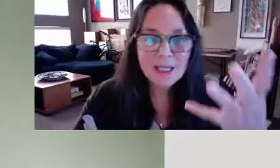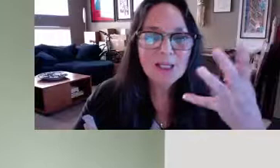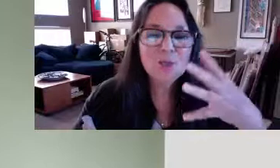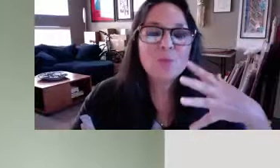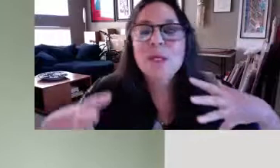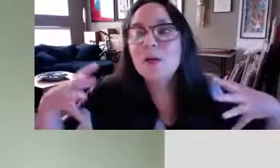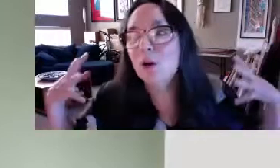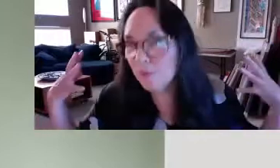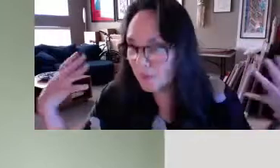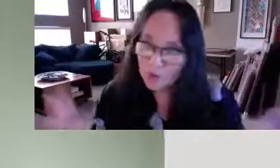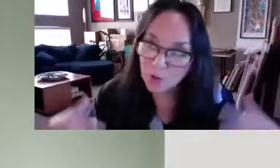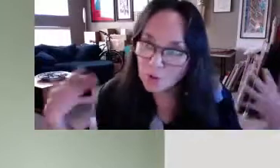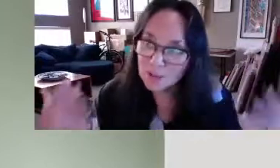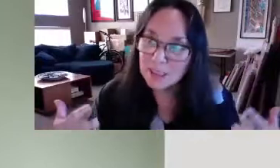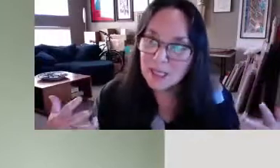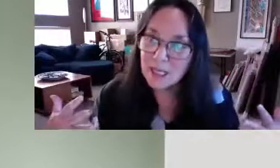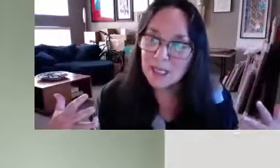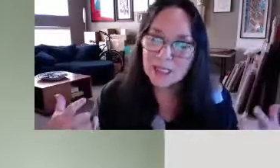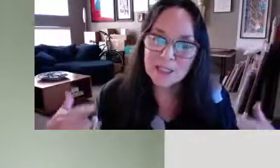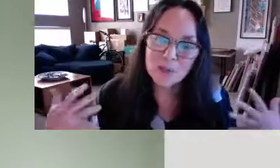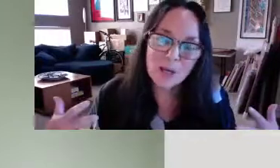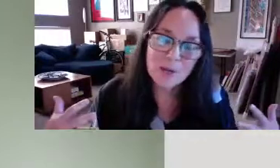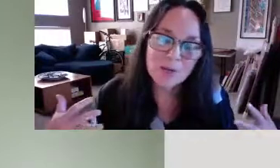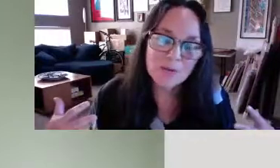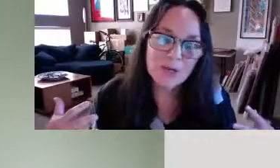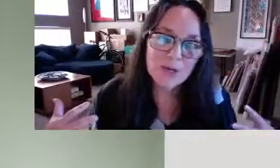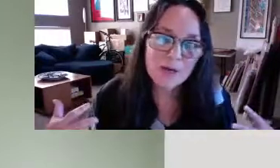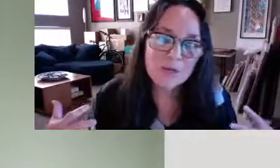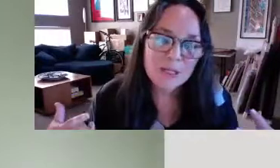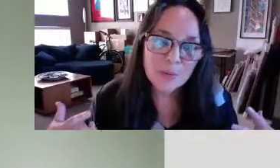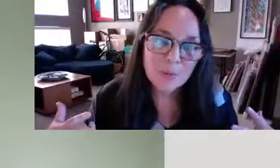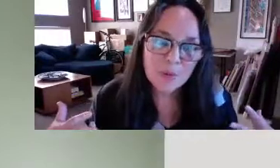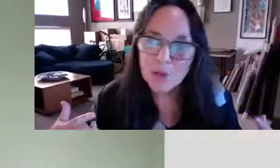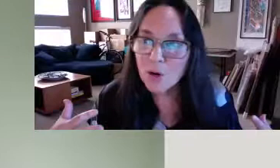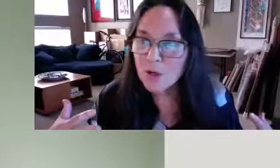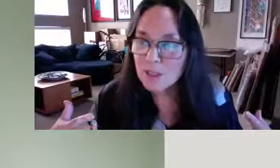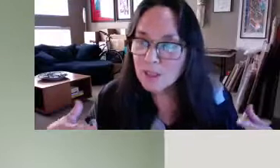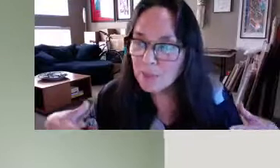just bringing all of these cultural aesthetics into the realm of of contemporary art but